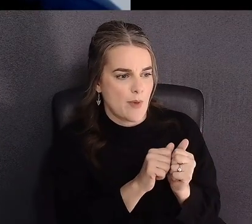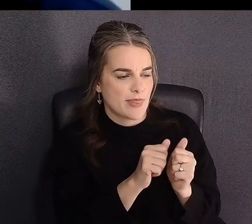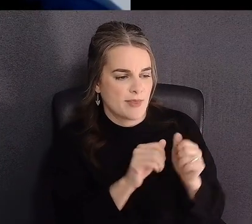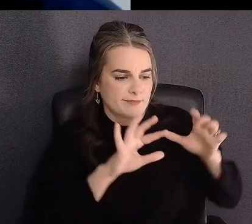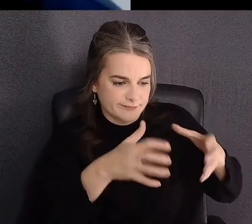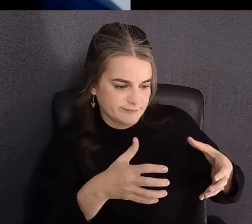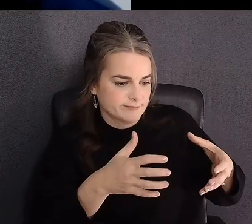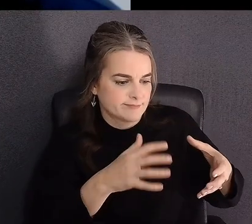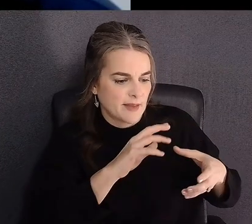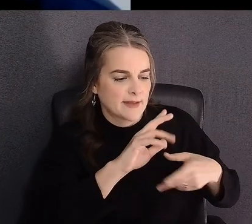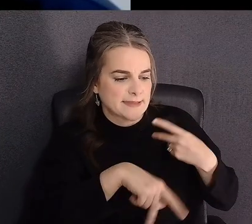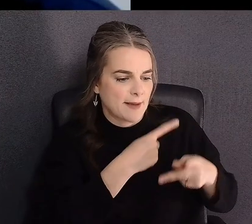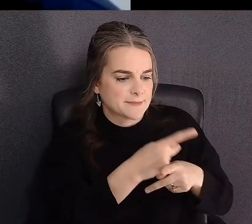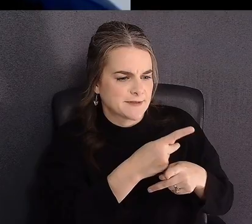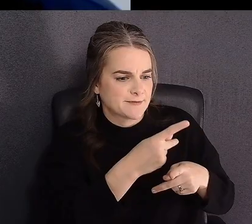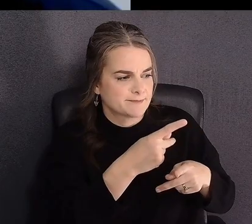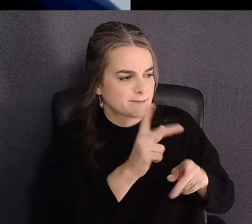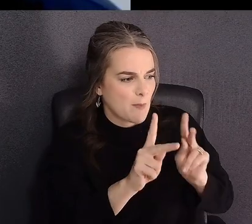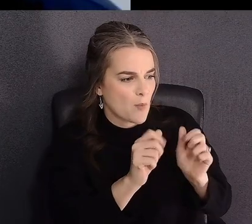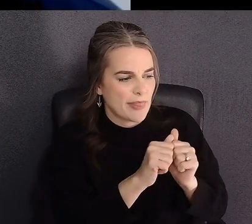you can anticipate what's going to be better